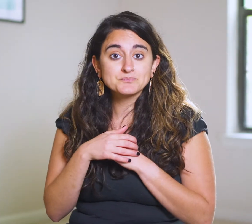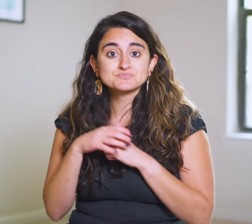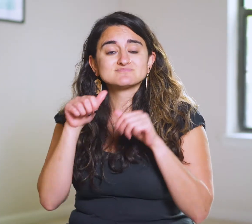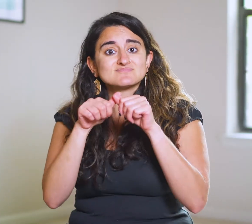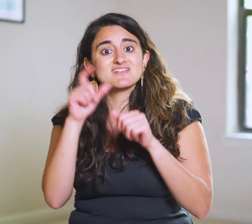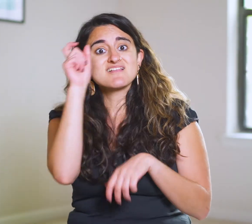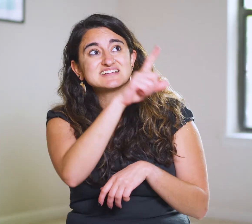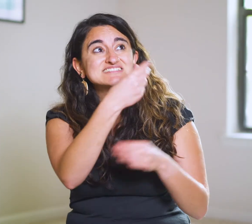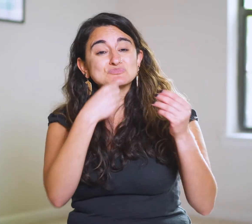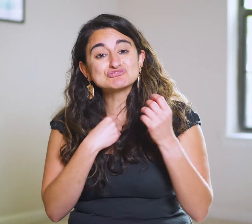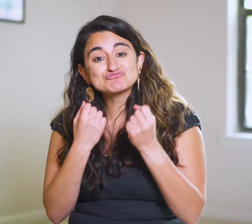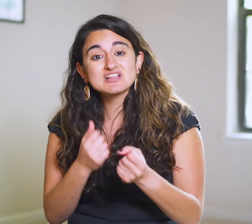Since Nehemiah repeatedly seeks God for strength,